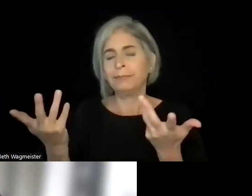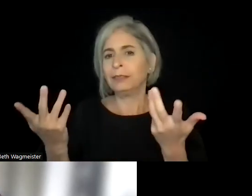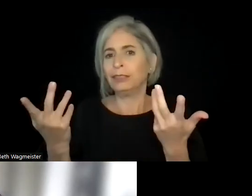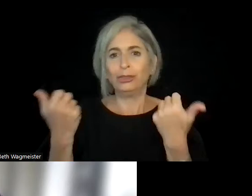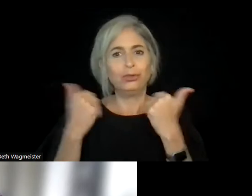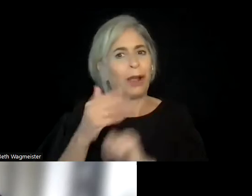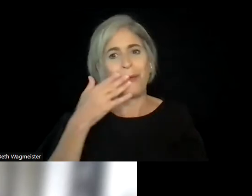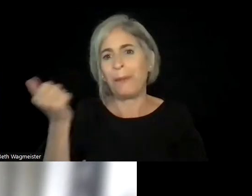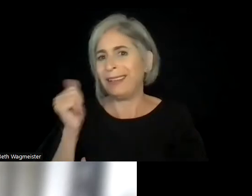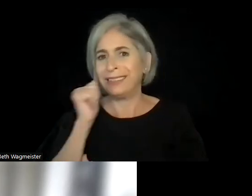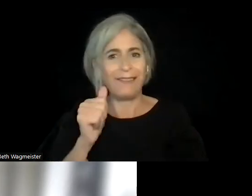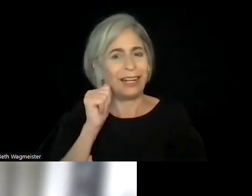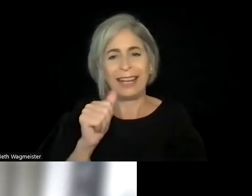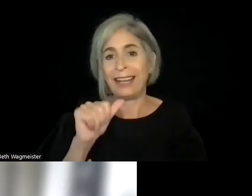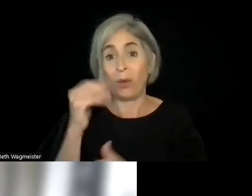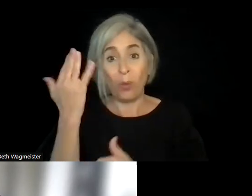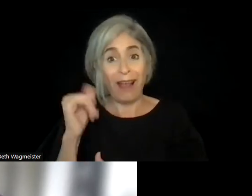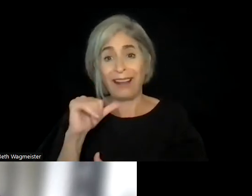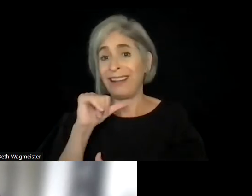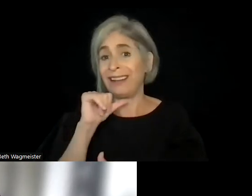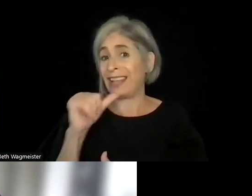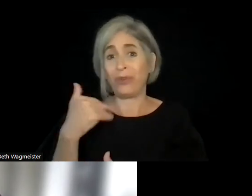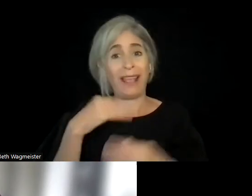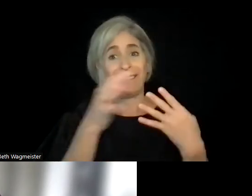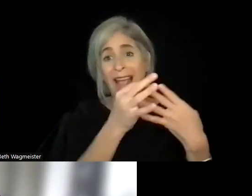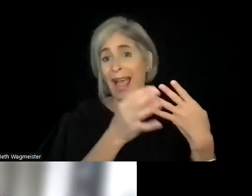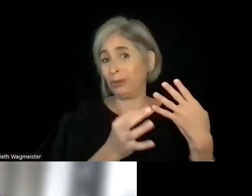previously said before, a lot of individuals with disabilities, they